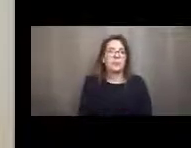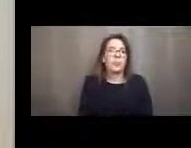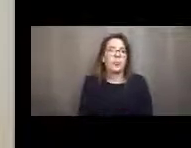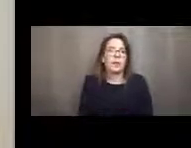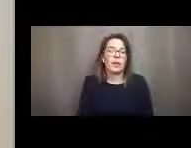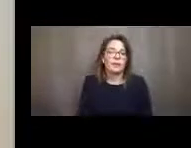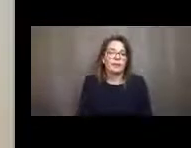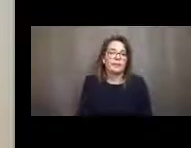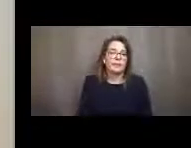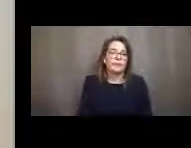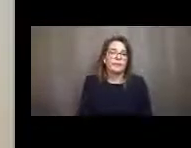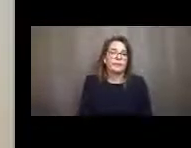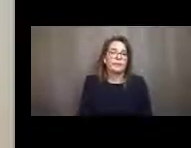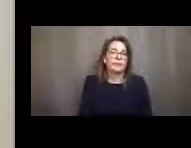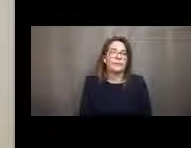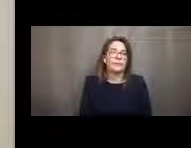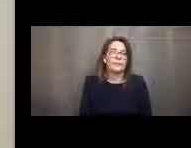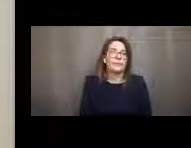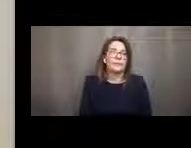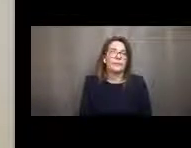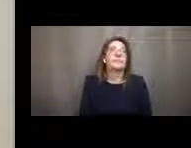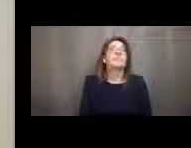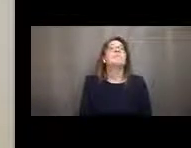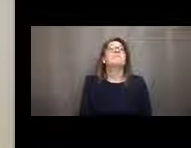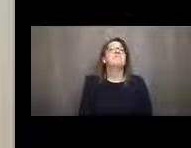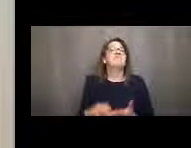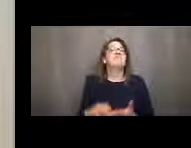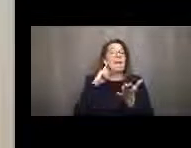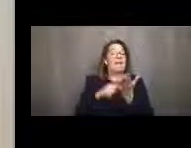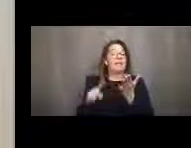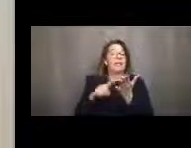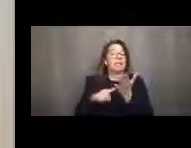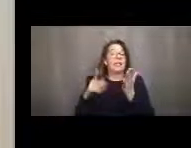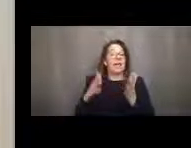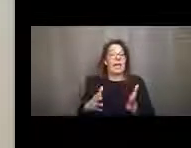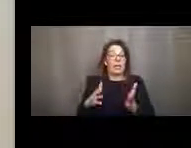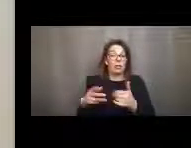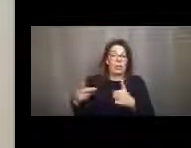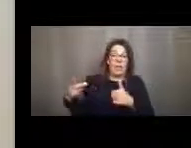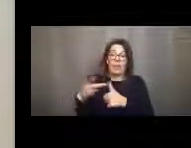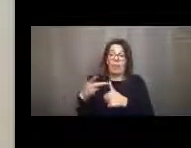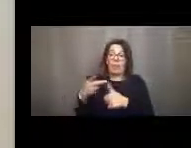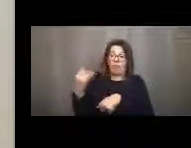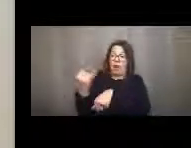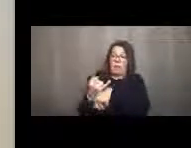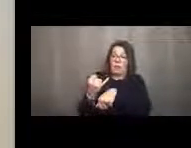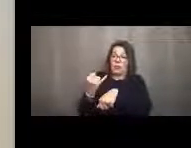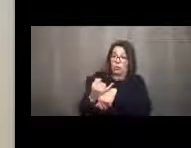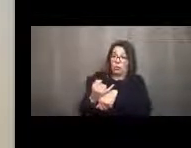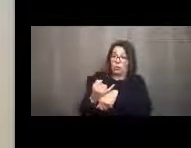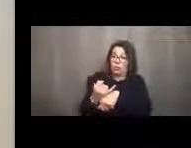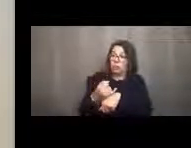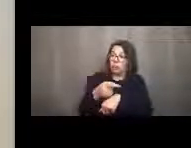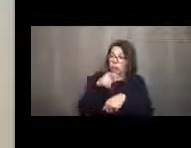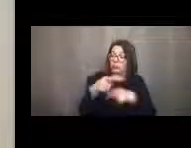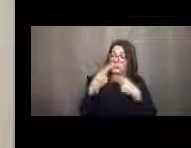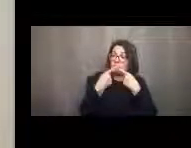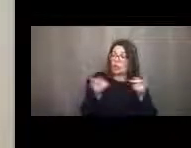So, not only all right Investigators at the prime Institution subject to the disclosure requirements,